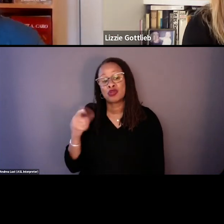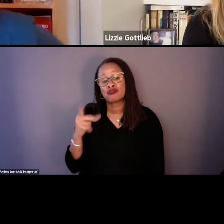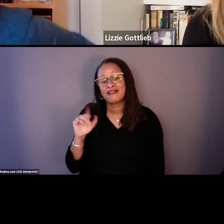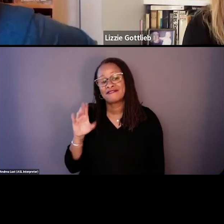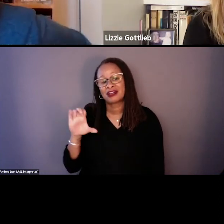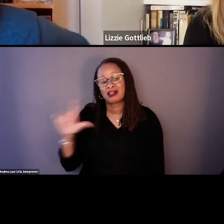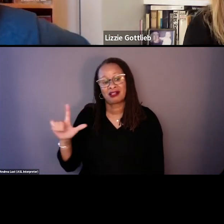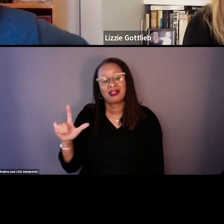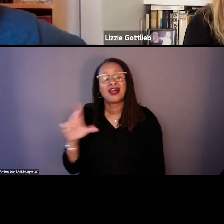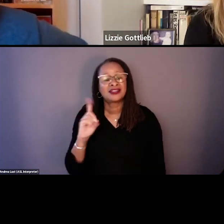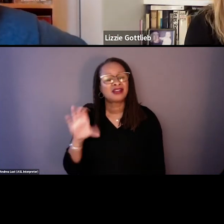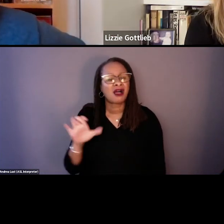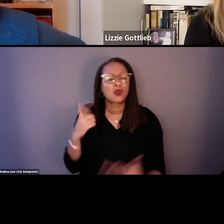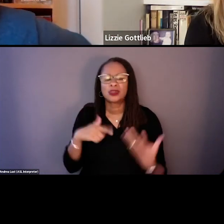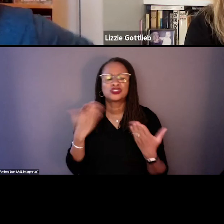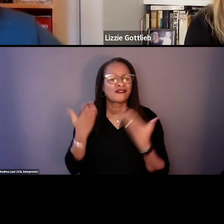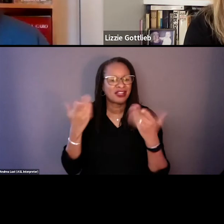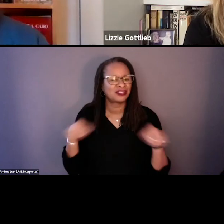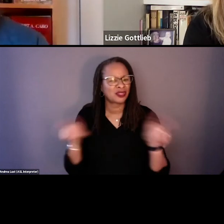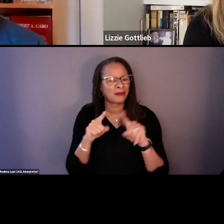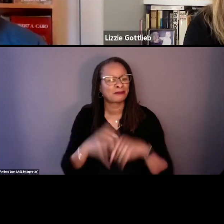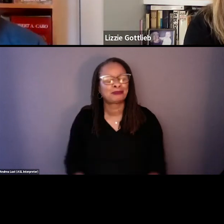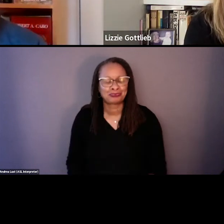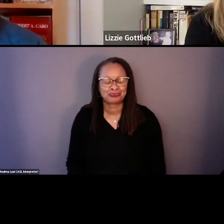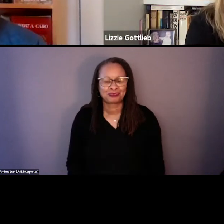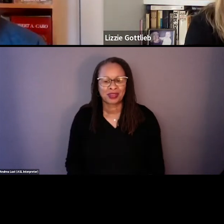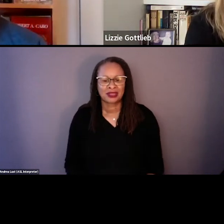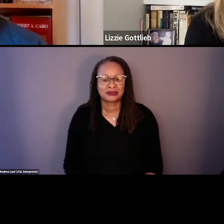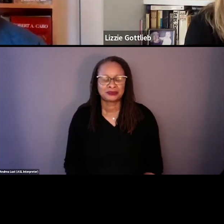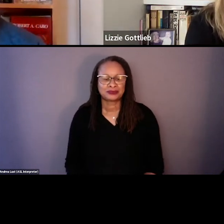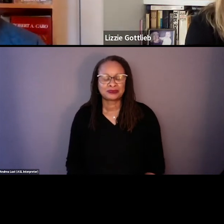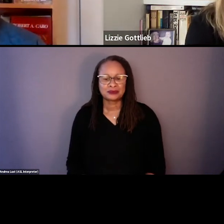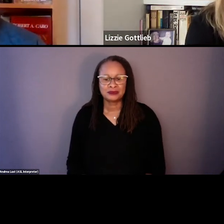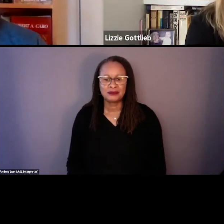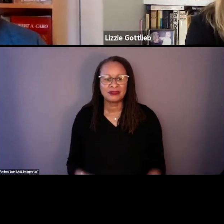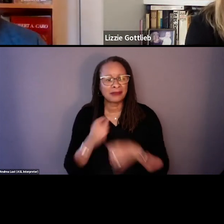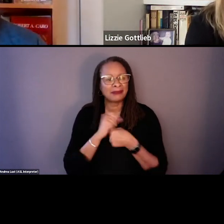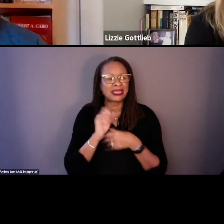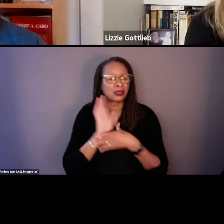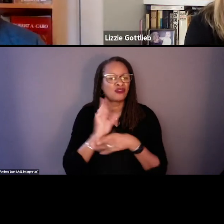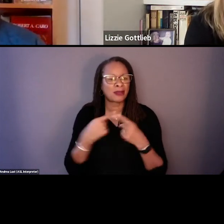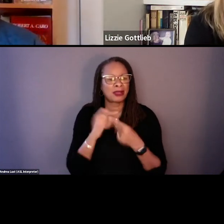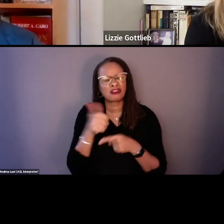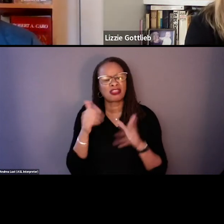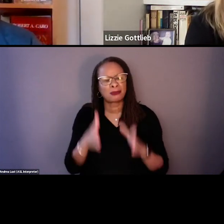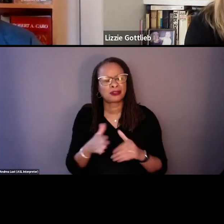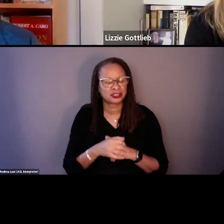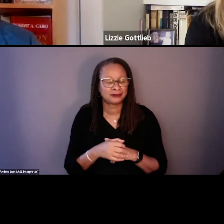Well, that's a very good question. It's hard to boil it down to one. My producers Jen and Joanne and I are always saying, like,